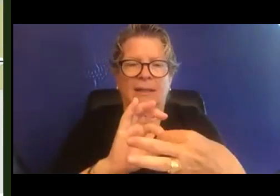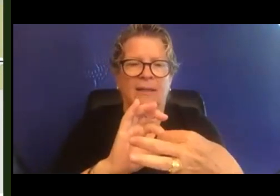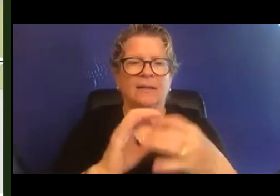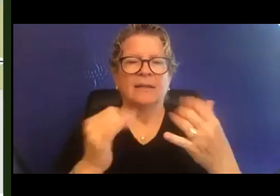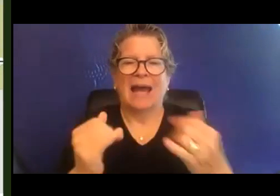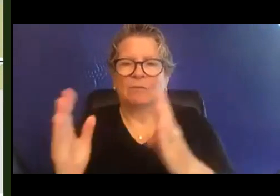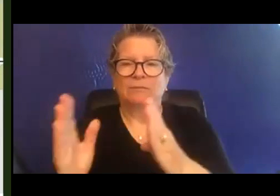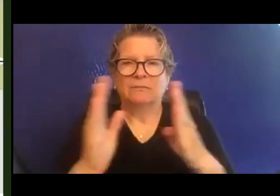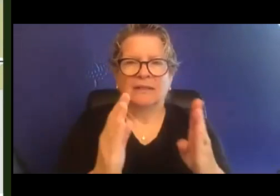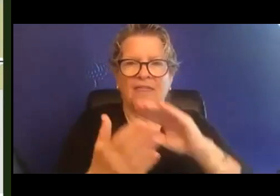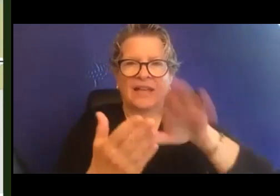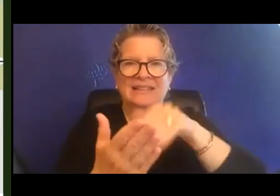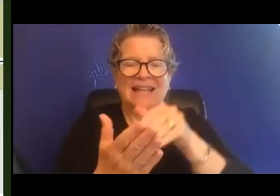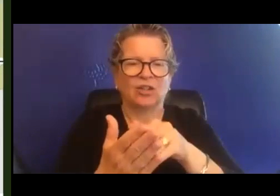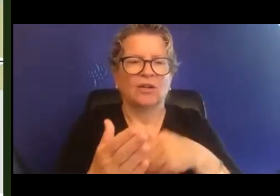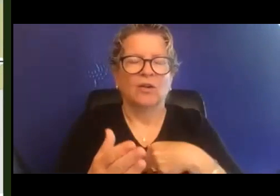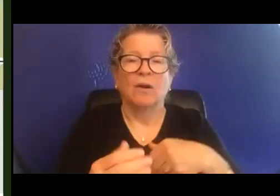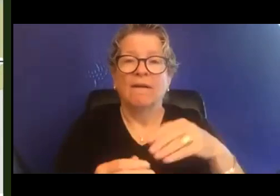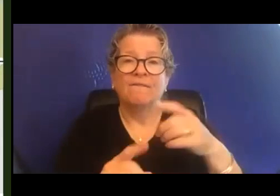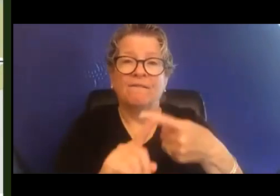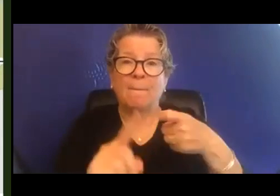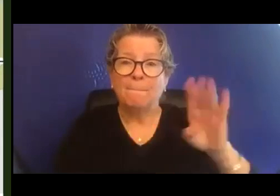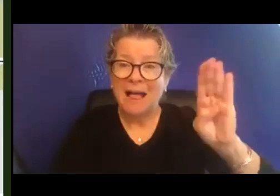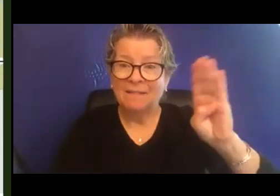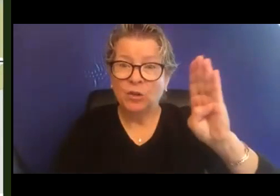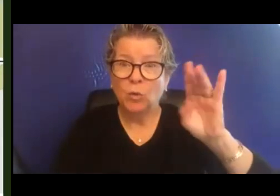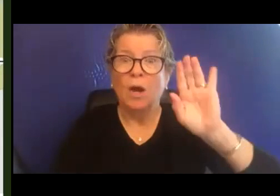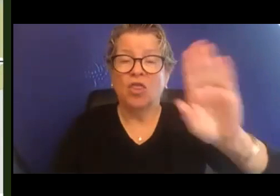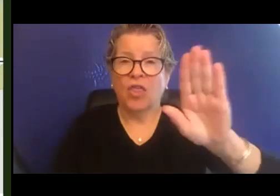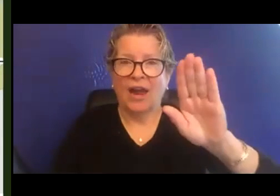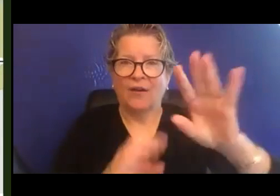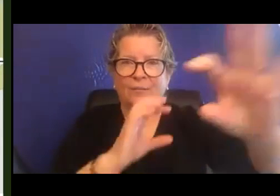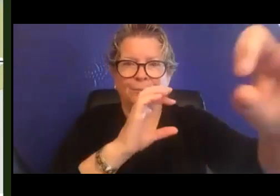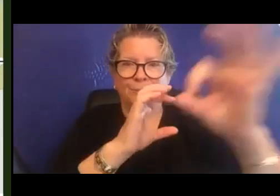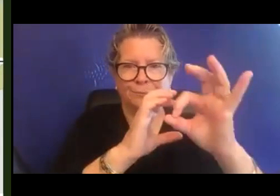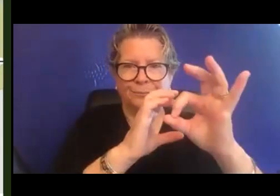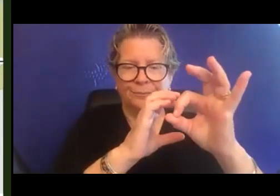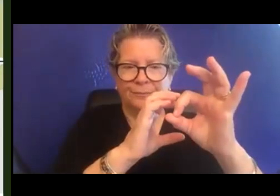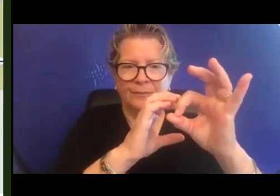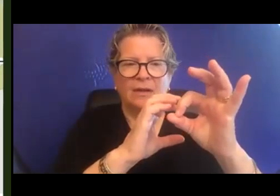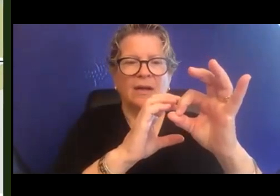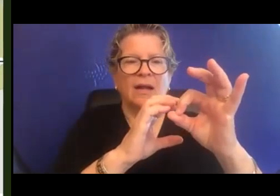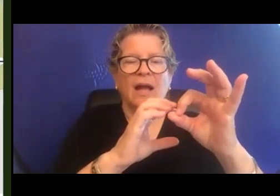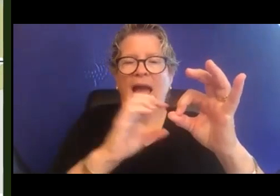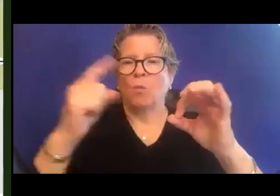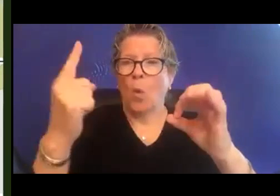tubes that Bellevue sewer pipes that come down and needs to connect into the existing pipe, one here and then one over here